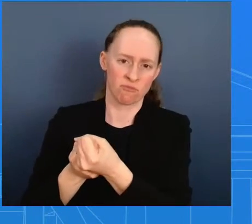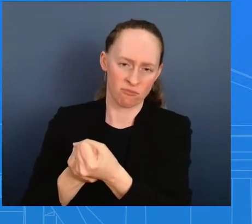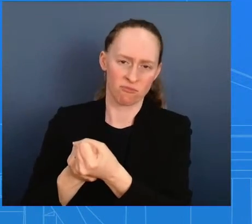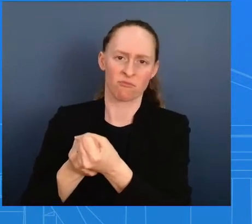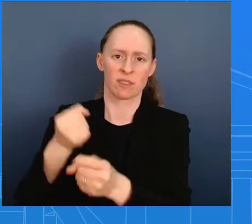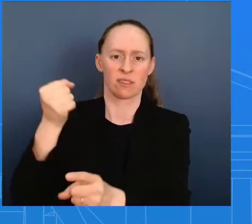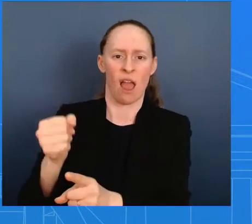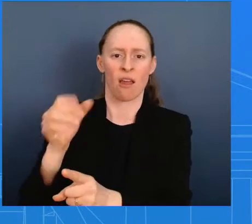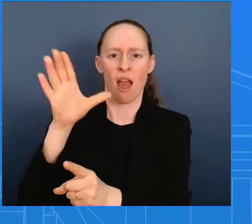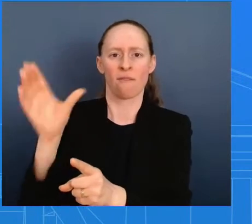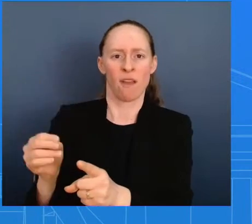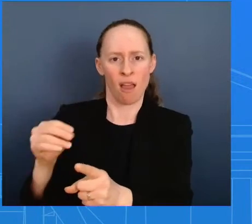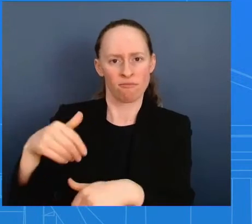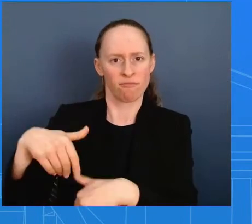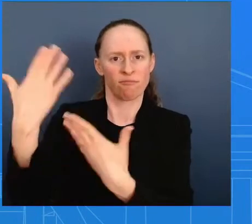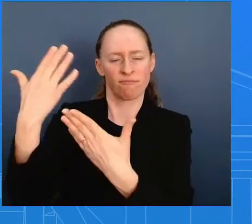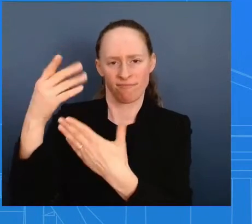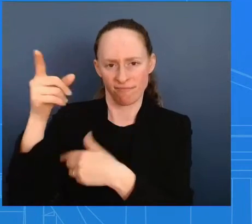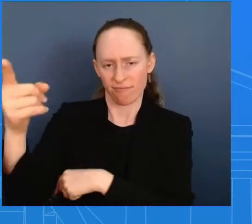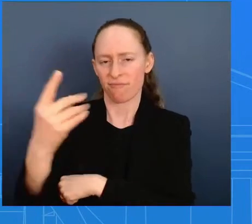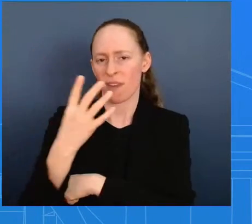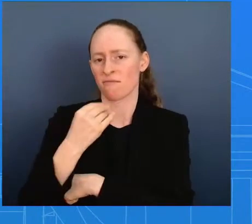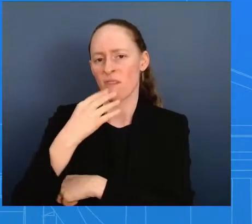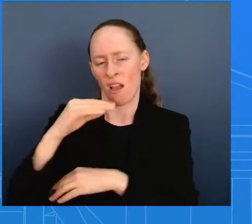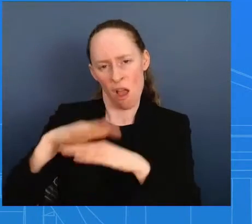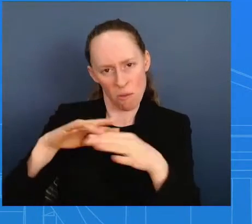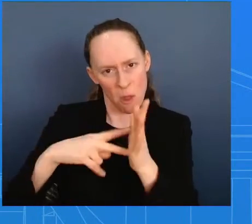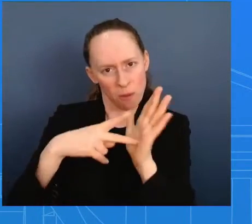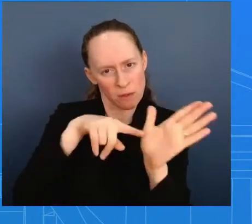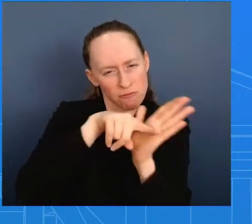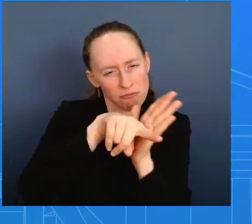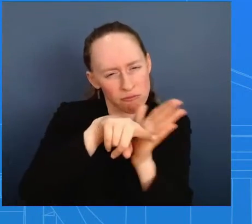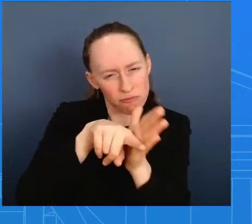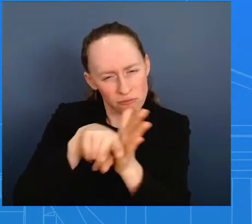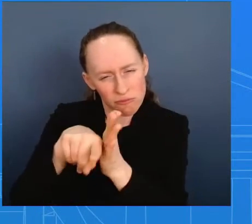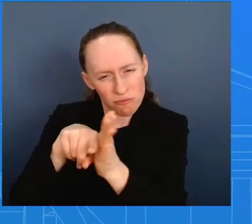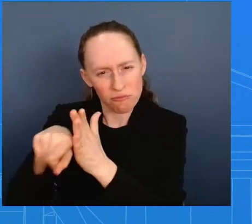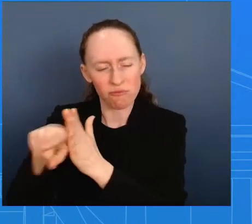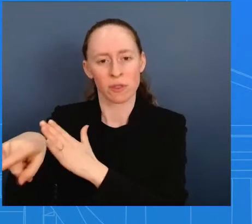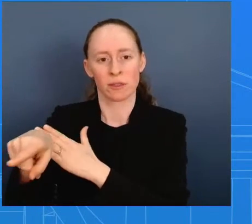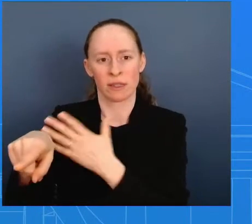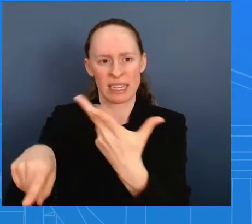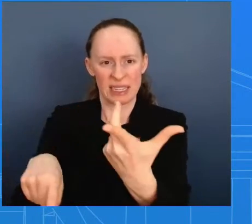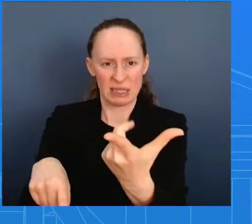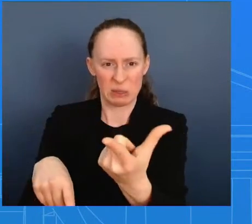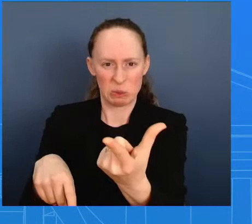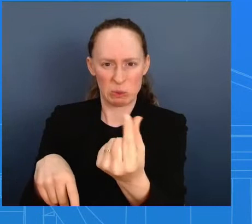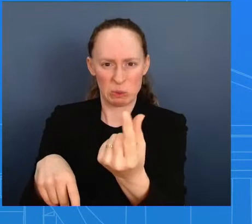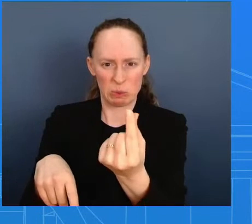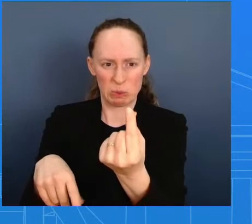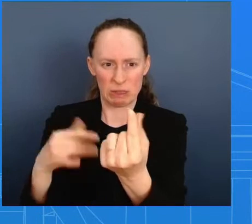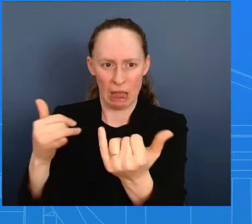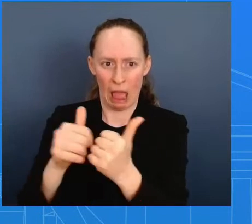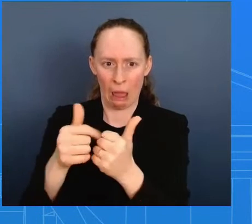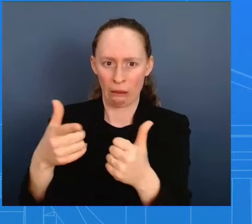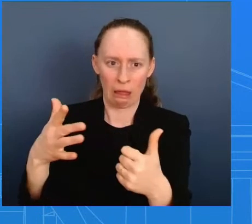the situation in general? And, you know, what is -- what is Washington's message to Cairo about this decision on their part? Mr. Sullivan: I can't say that it's helpful